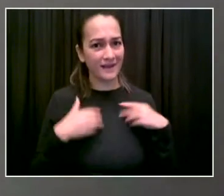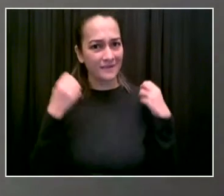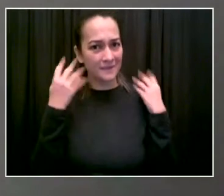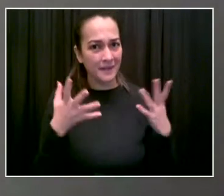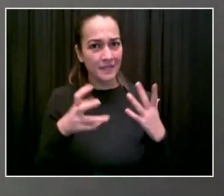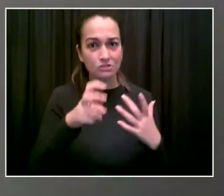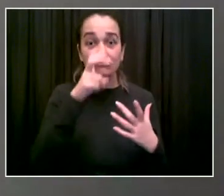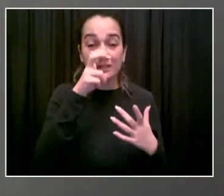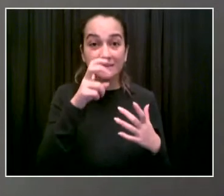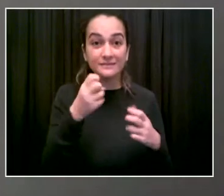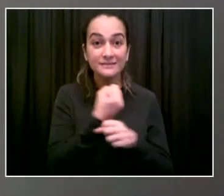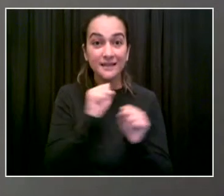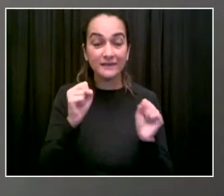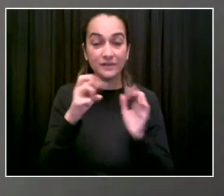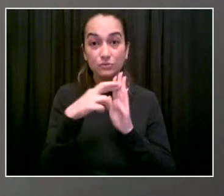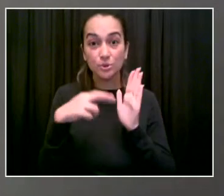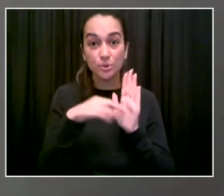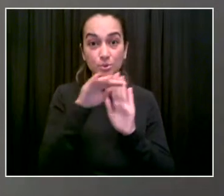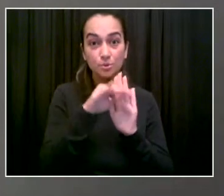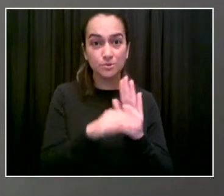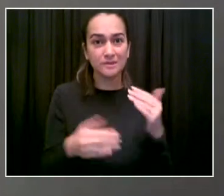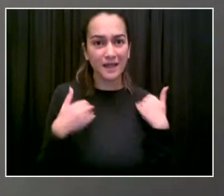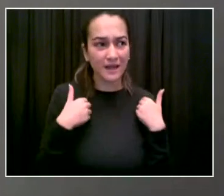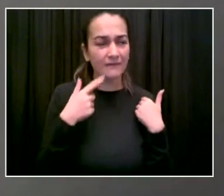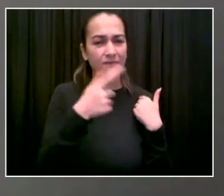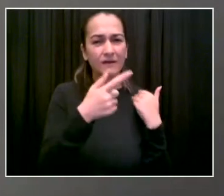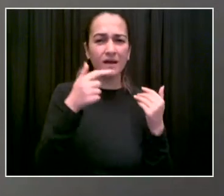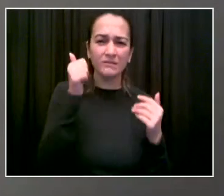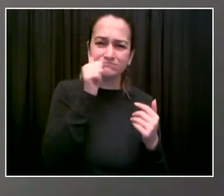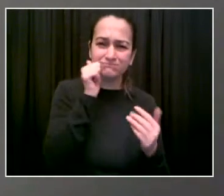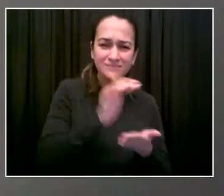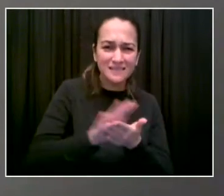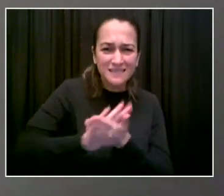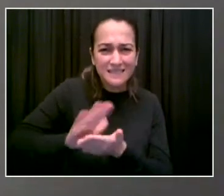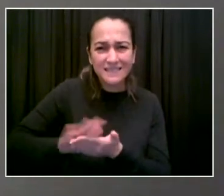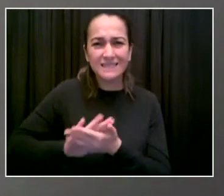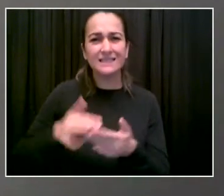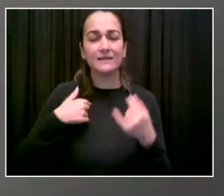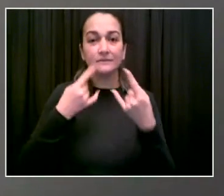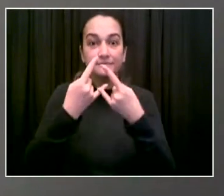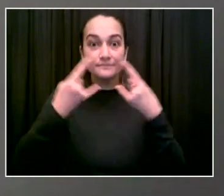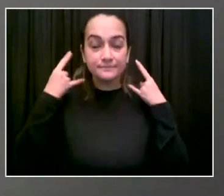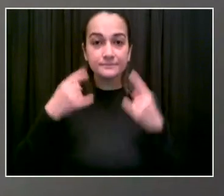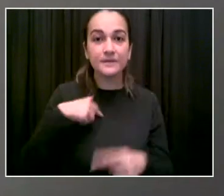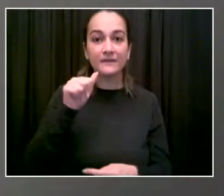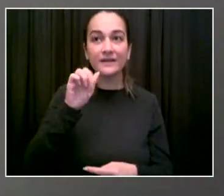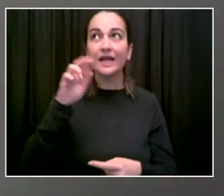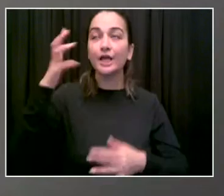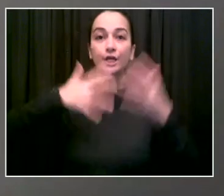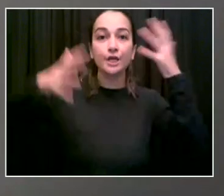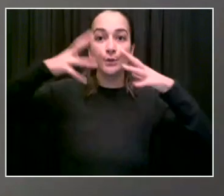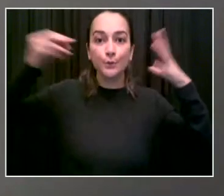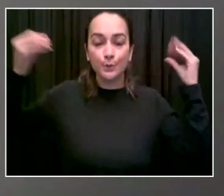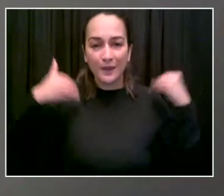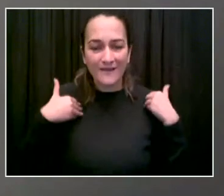MEASURES WE ARE TAKING WHICH INCLUDE VENTILATION AND KEEPING PEOPLE